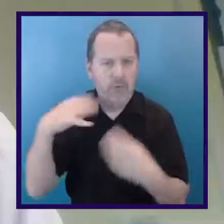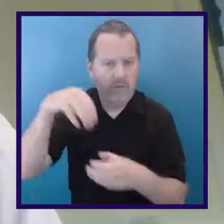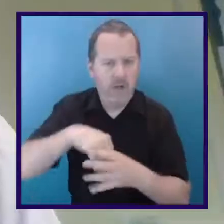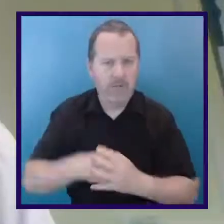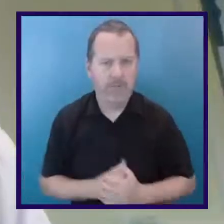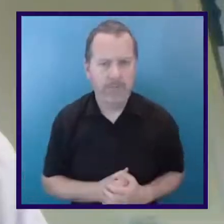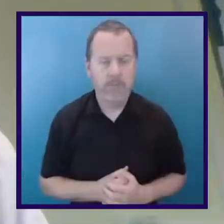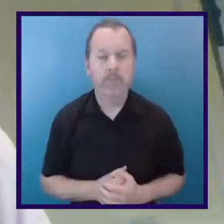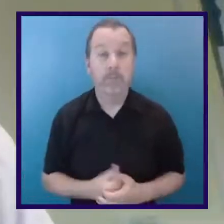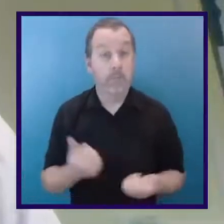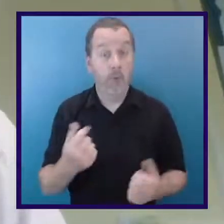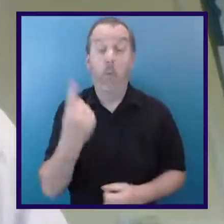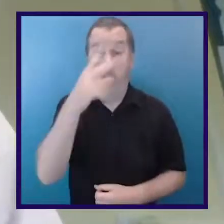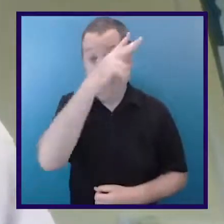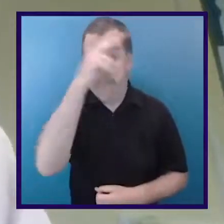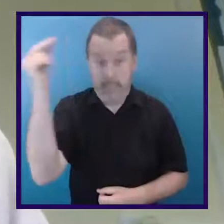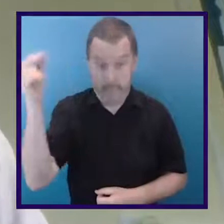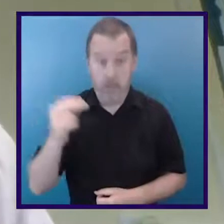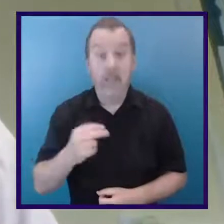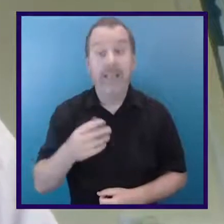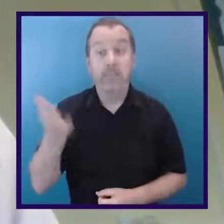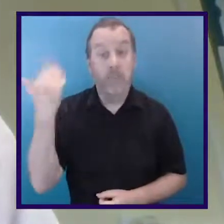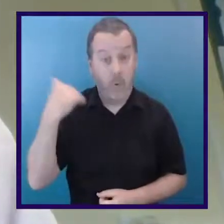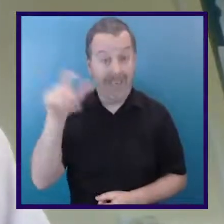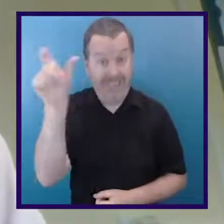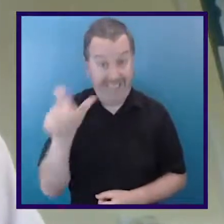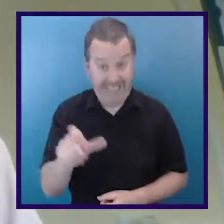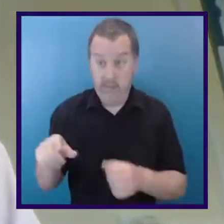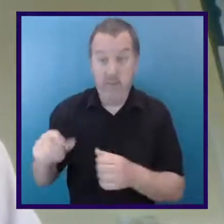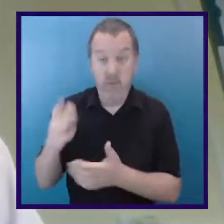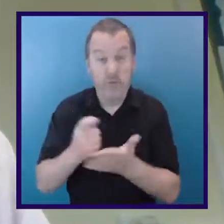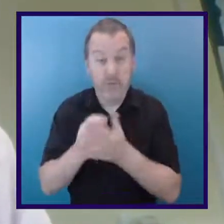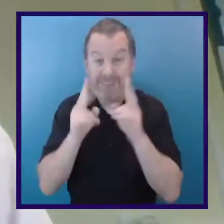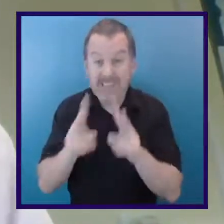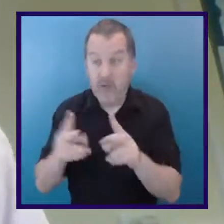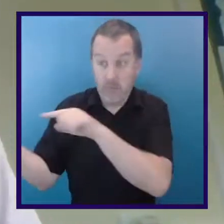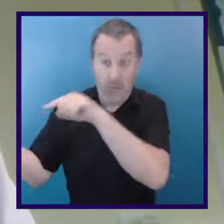Well, for example, whenever we actually had our visitors from Italy over, we have a couple